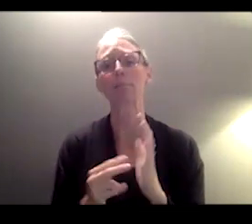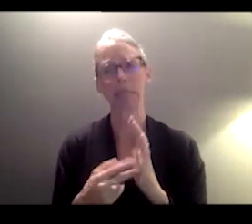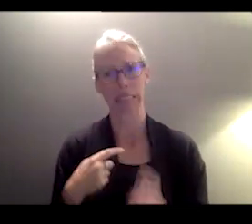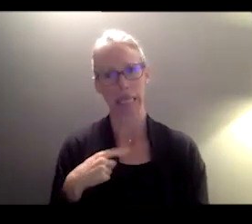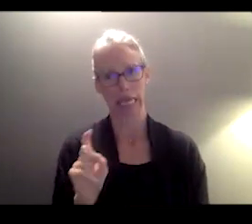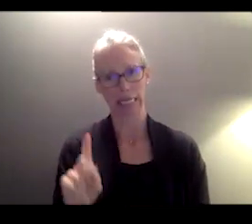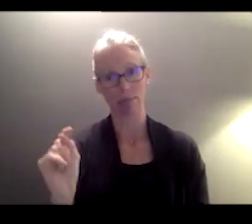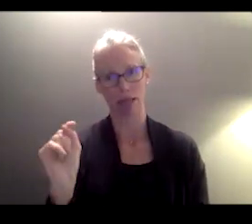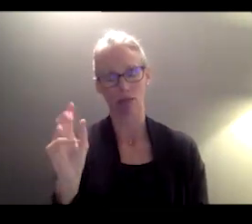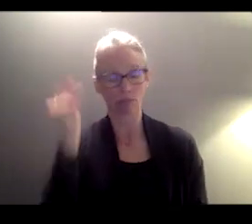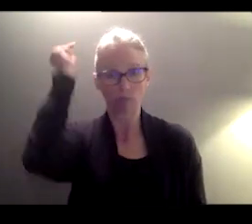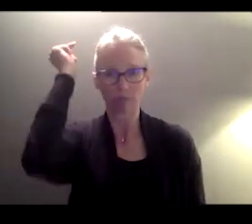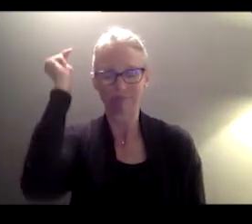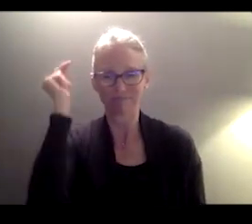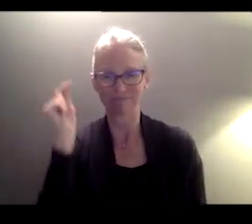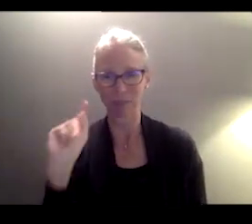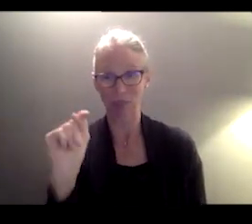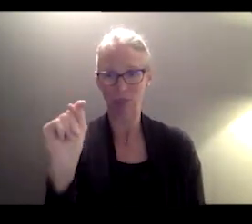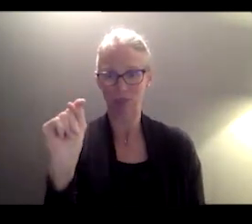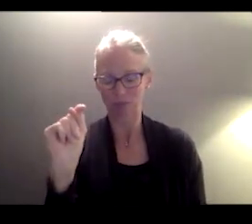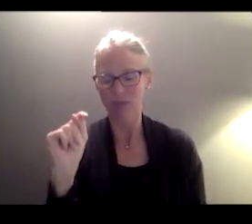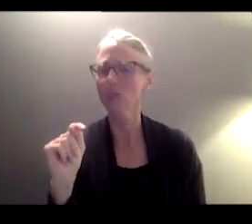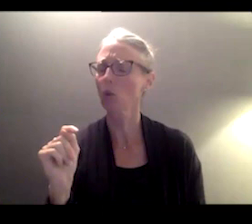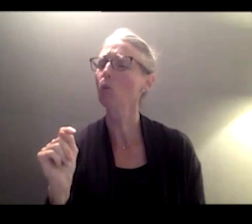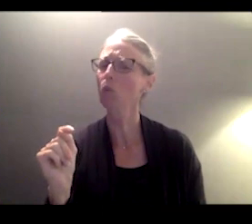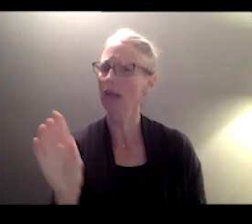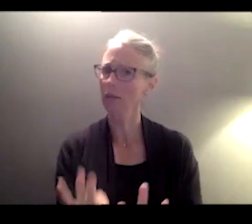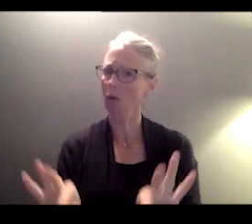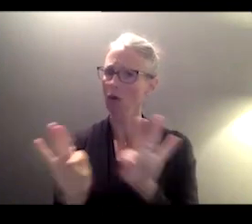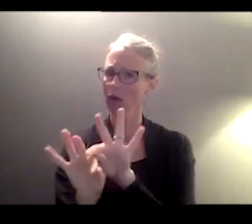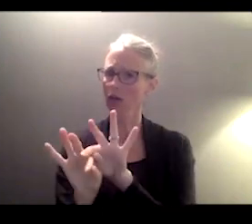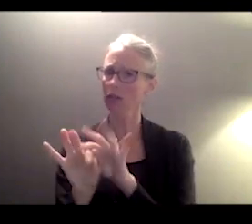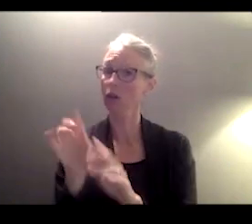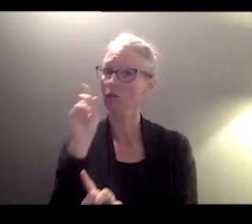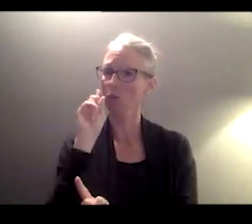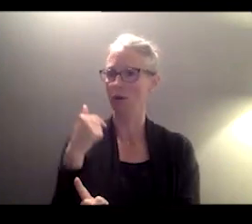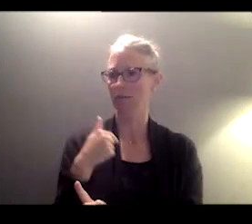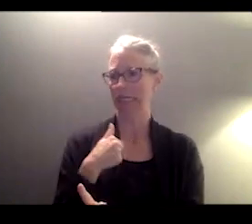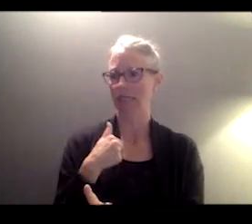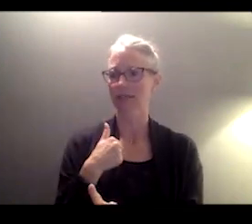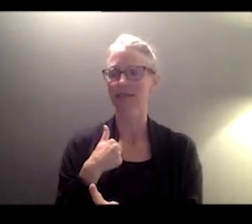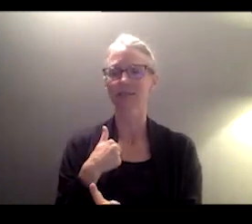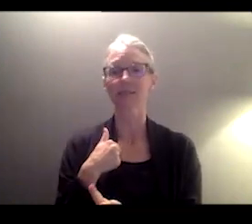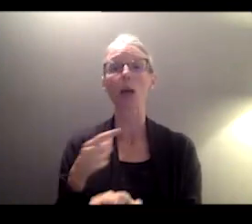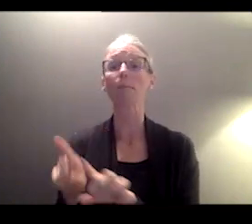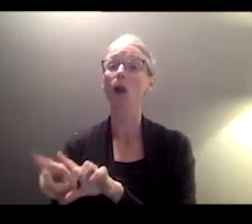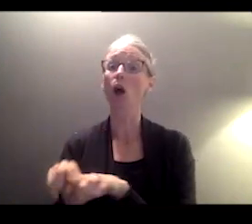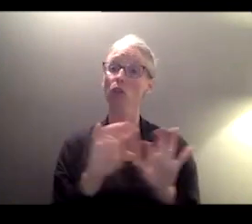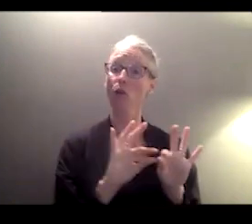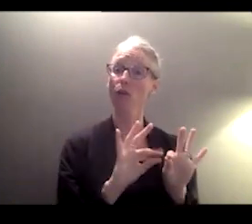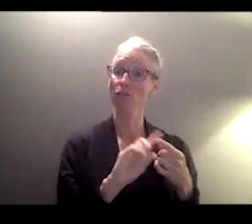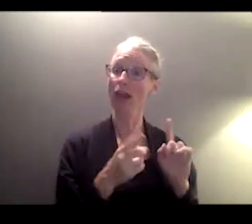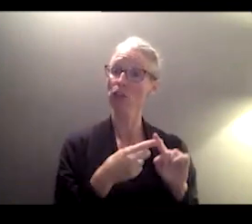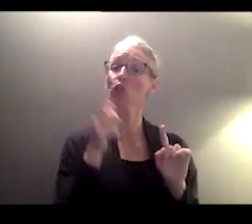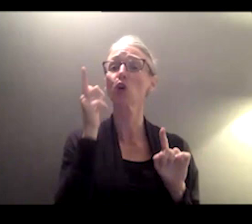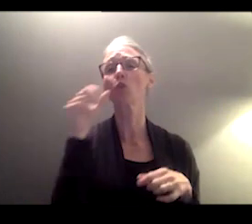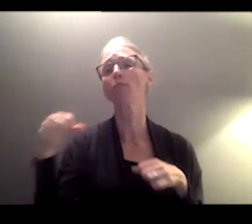So I need a restroom. So I need a restroom, pretty fast. So restrooms are super, super important for myself and also a lot of my friends that are pretty fast. So restrooms are super, important for myself and also a lot of my friends that ride with me.